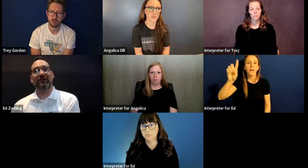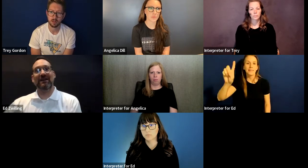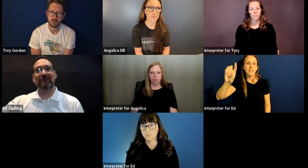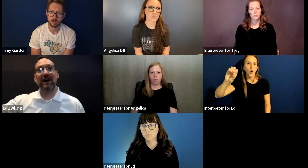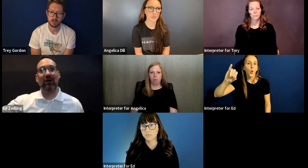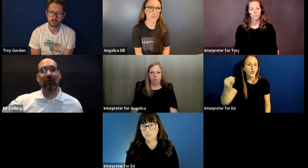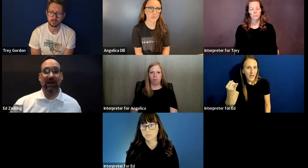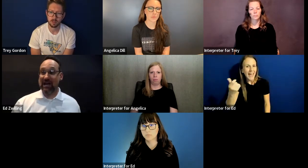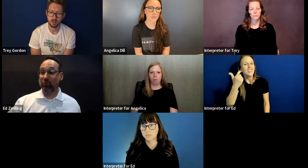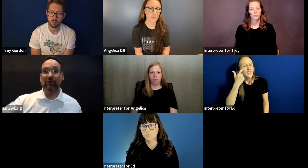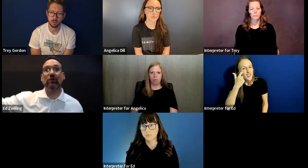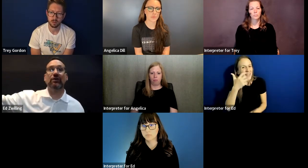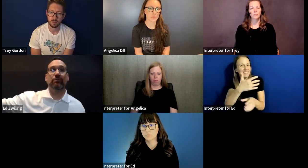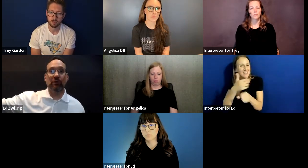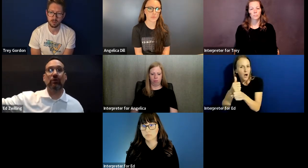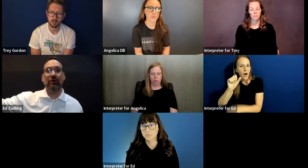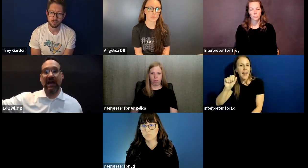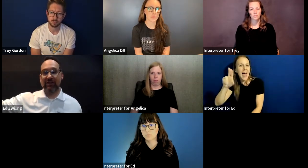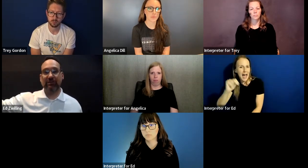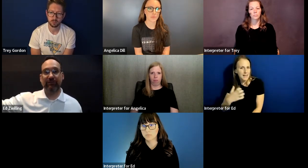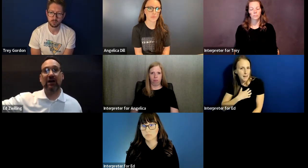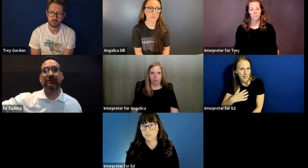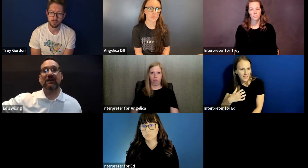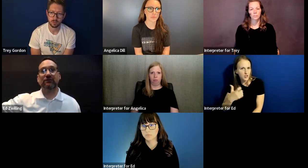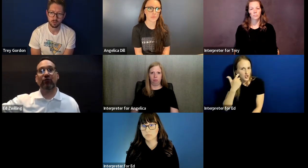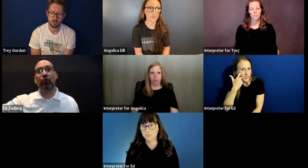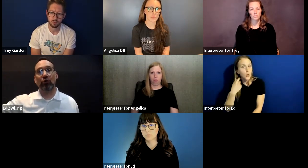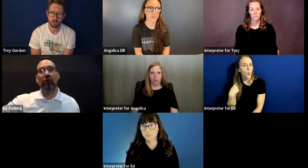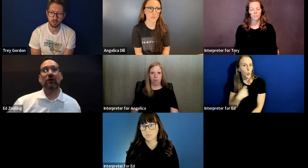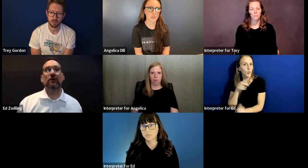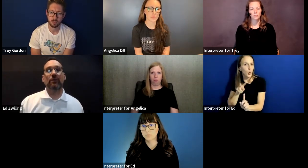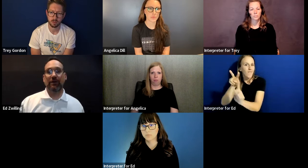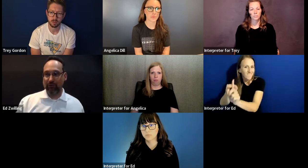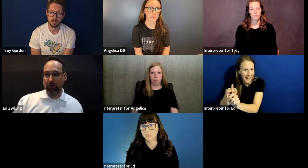they had filed and we were gonna we were gonna actually file this case for her but if you're